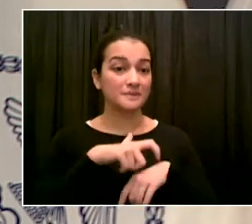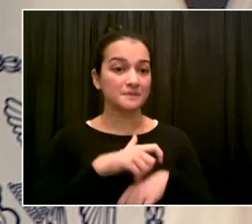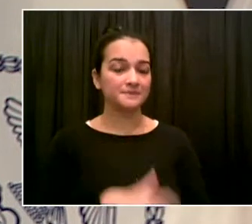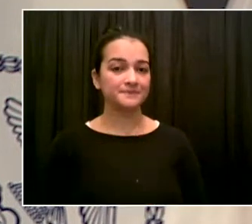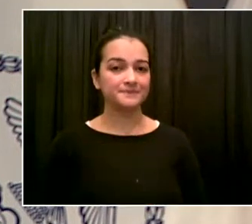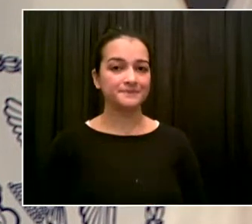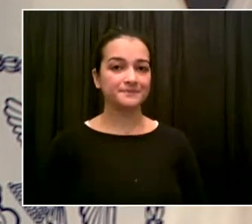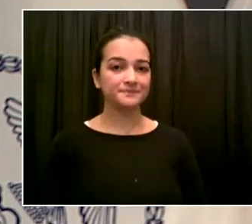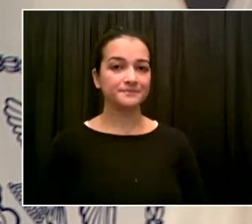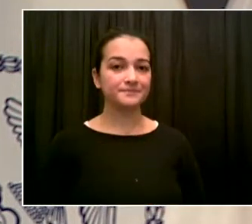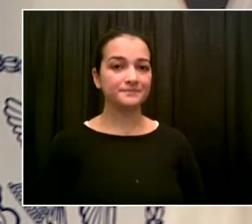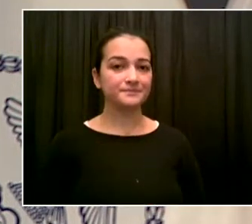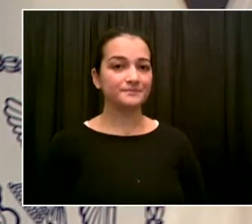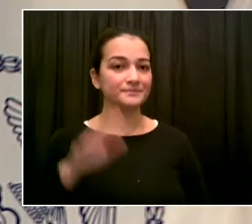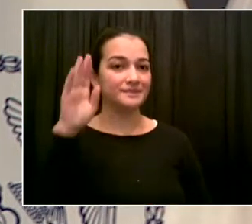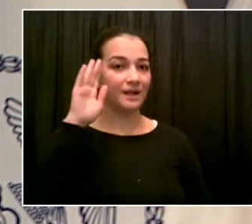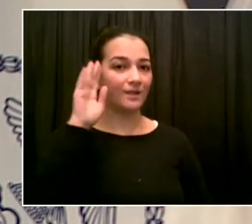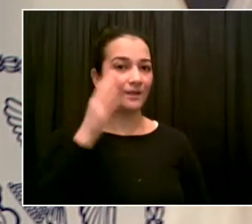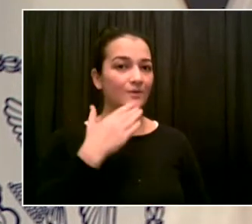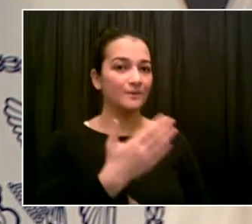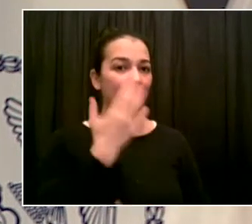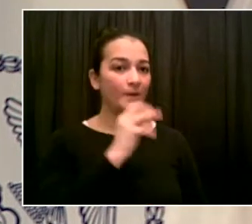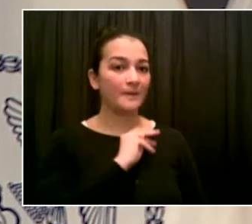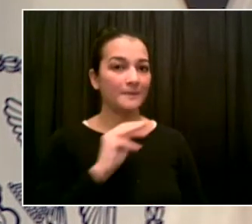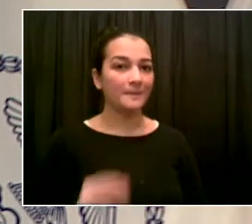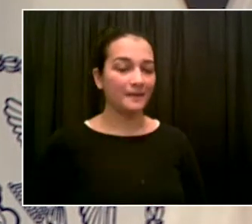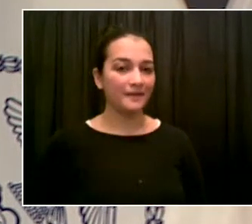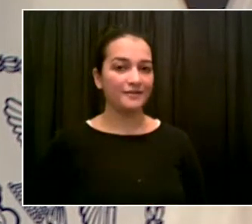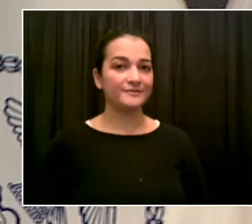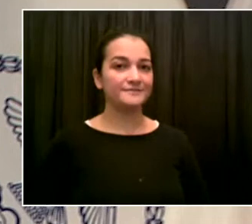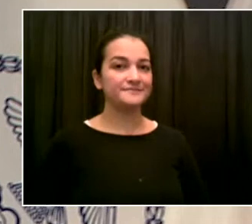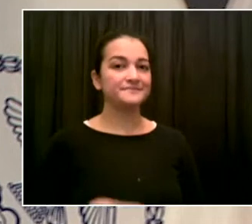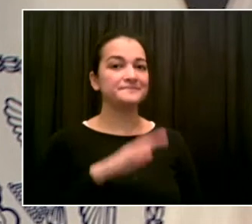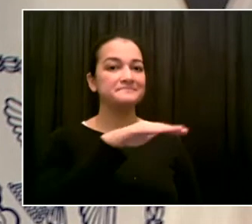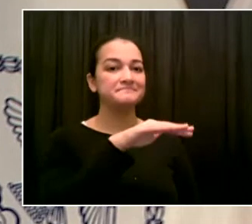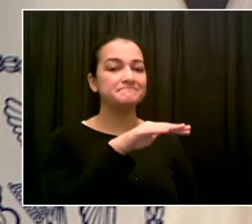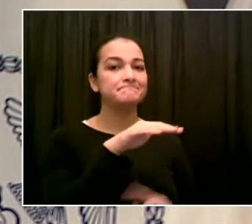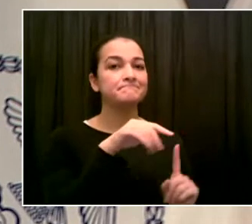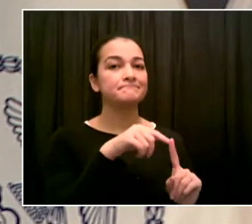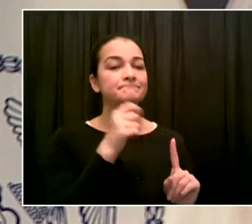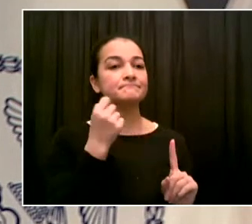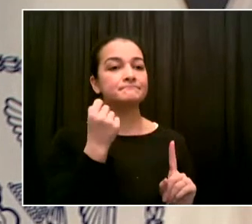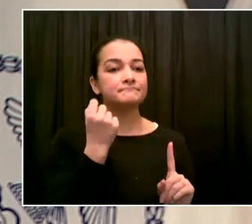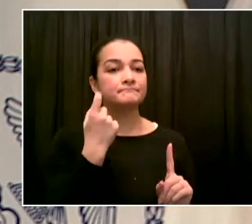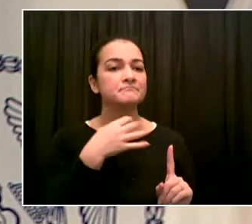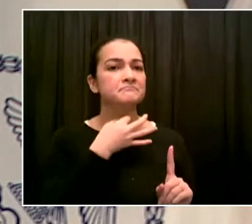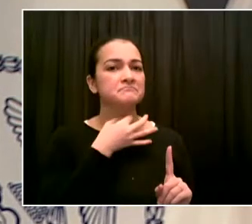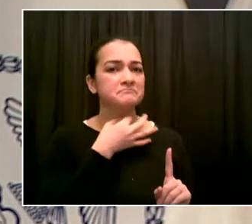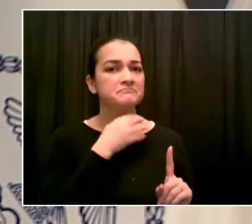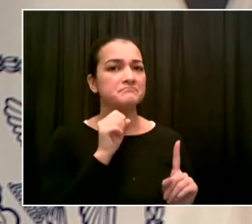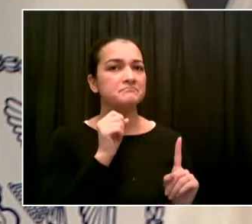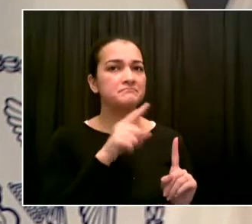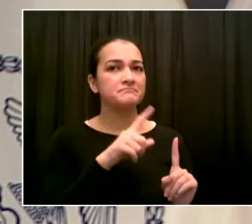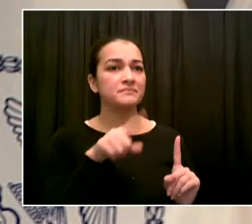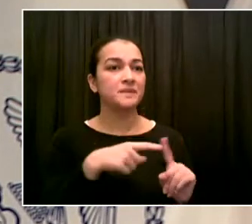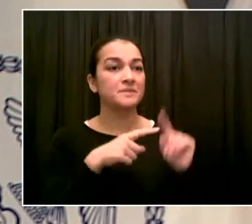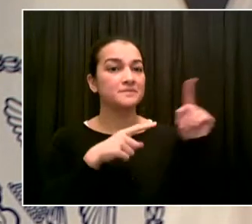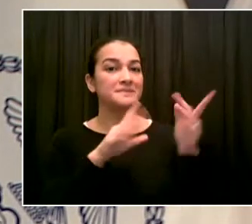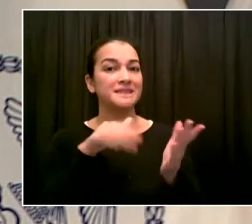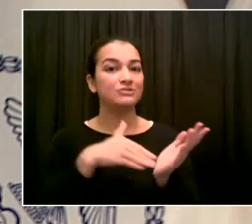THE NEXT QUESTION IS FROM THE NEW YK OR TIMES.